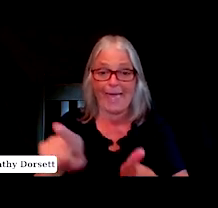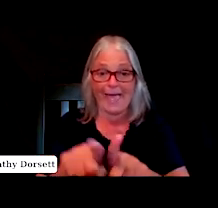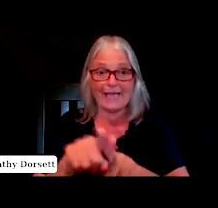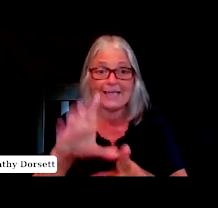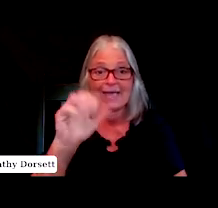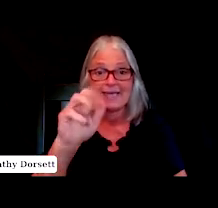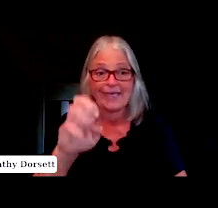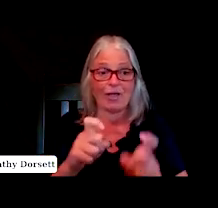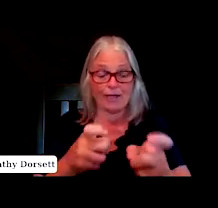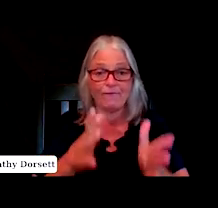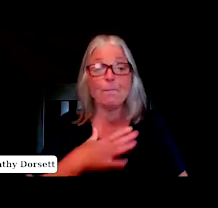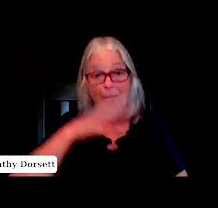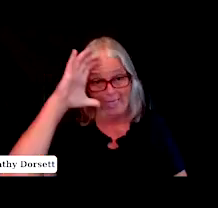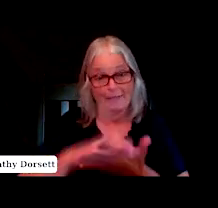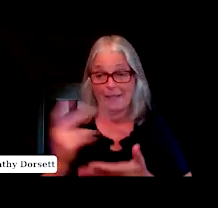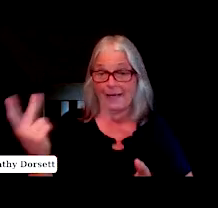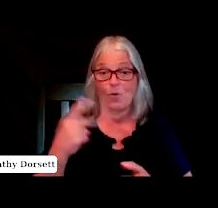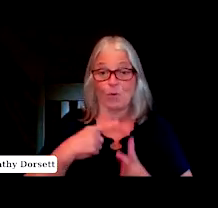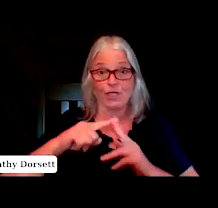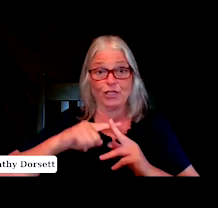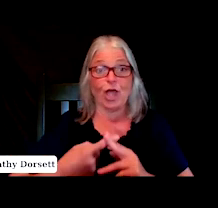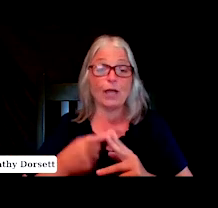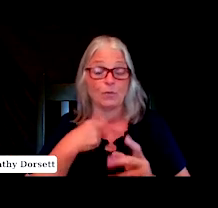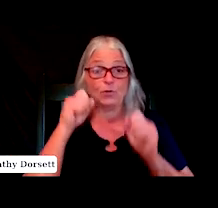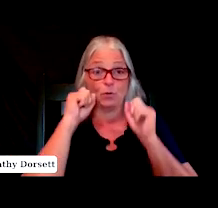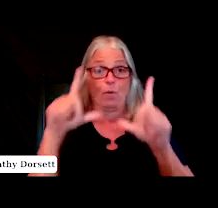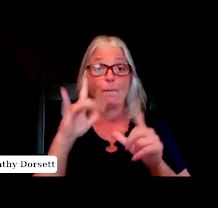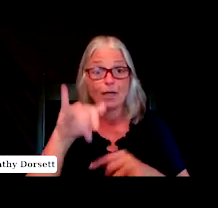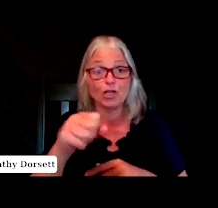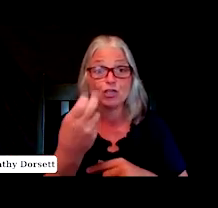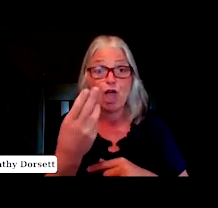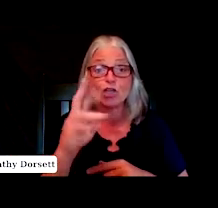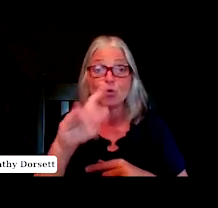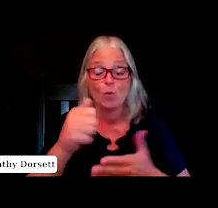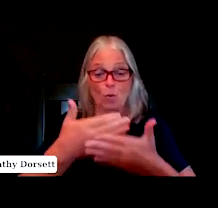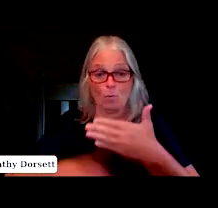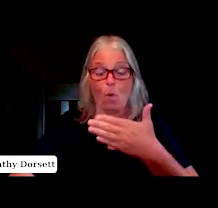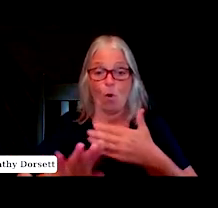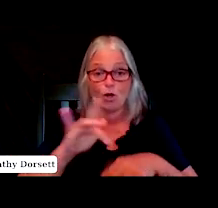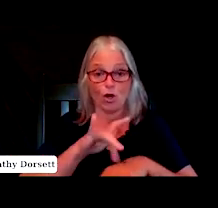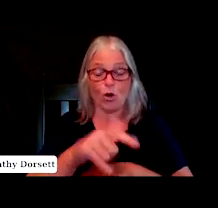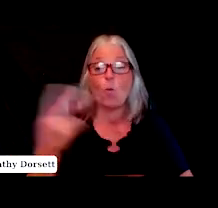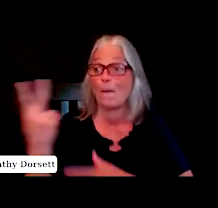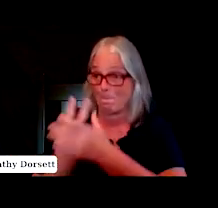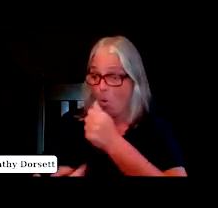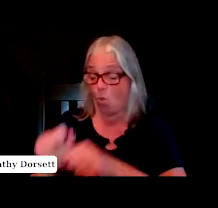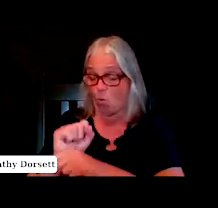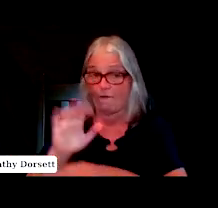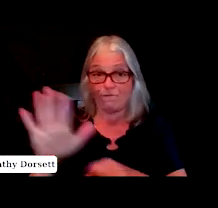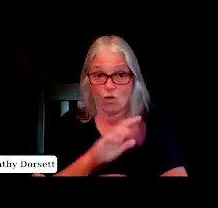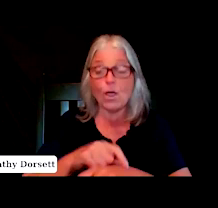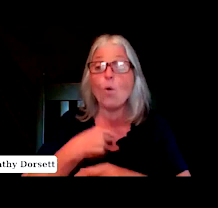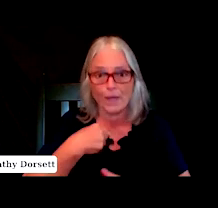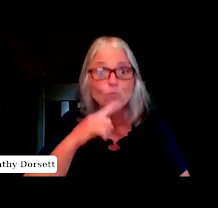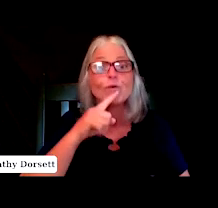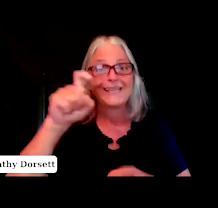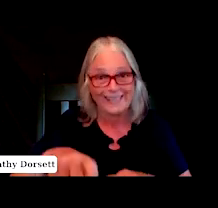My husband and I when we started this, and it was a surprise. As Josh was born prematurely, both worked full time, and we counted on those 2 incomes.